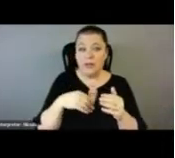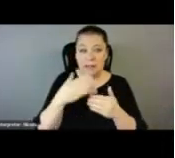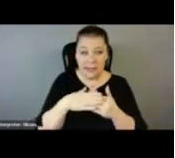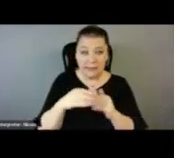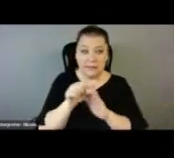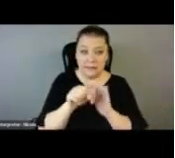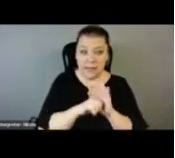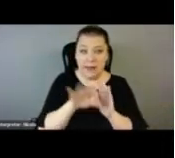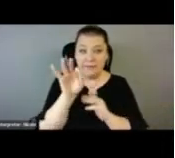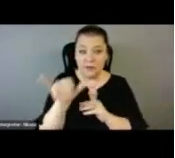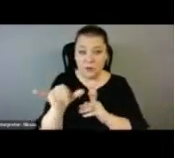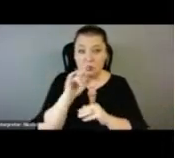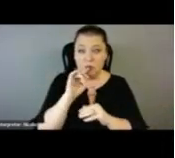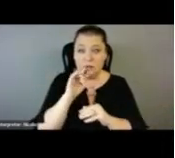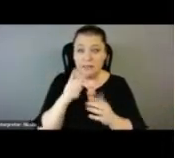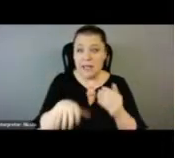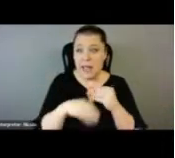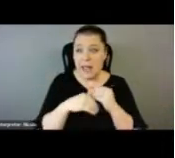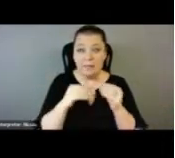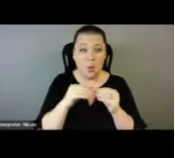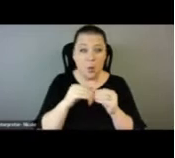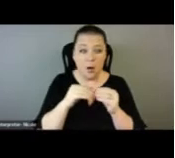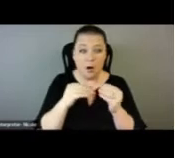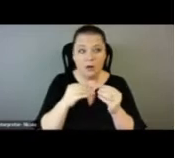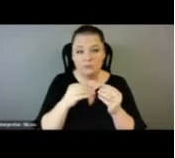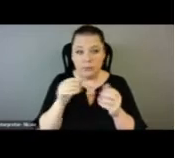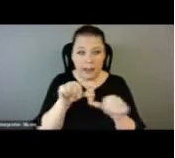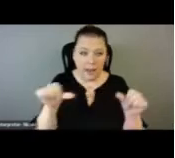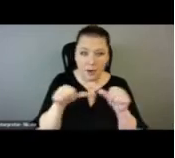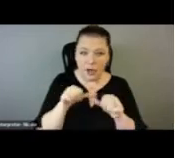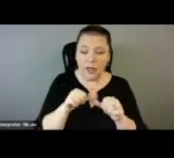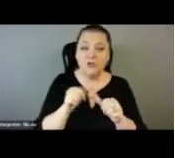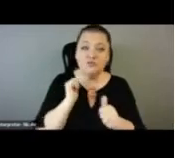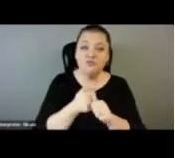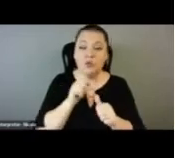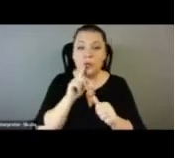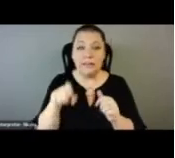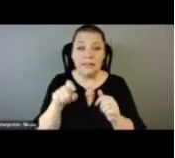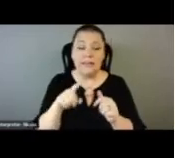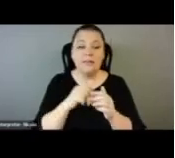further fill in needs, as identified in the survey. One of the other benefits of the survey